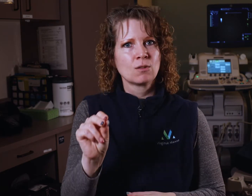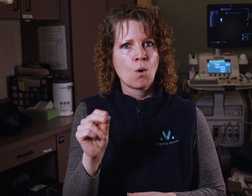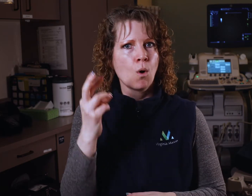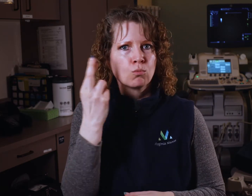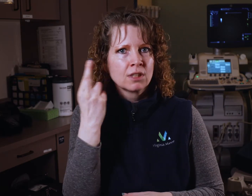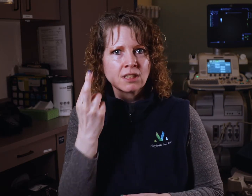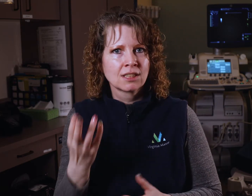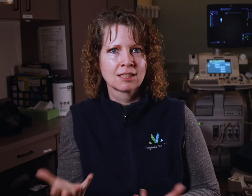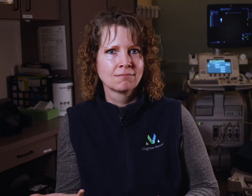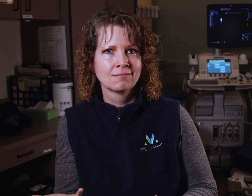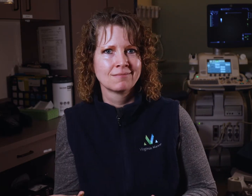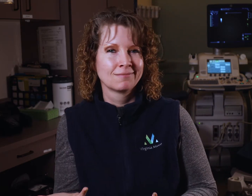and I see no reason not to hire you.